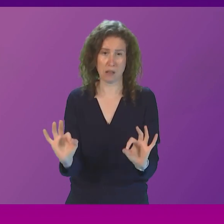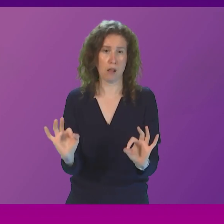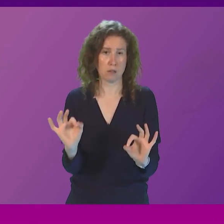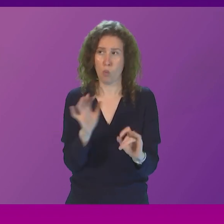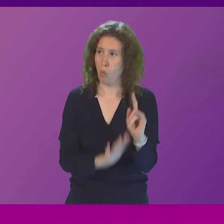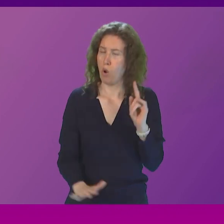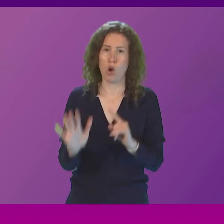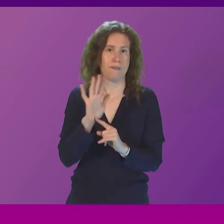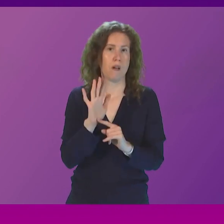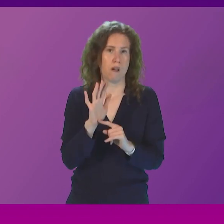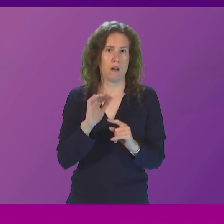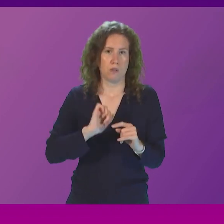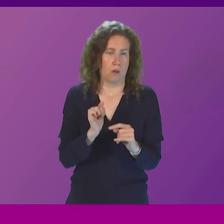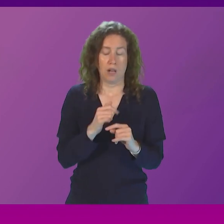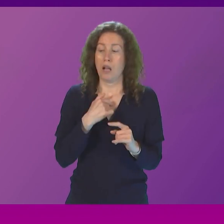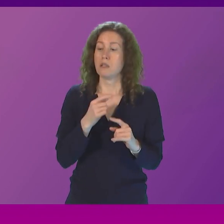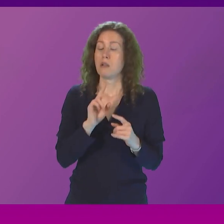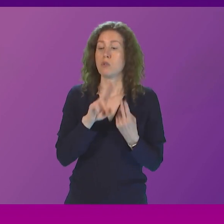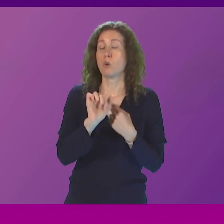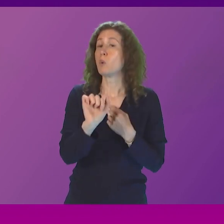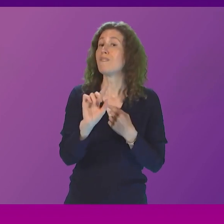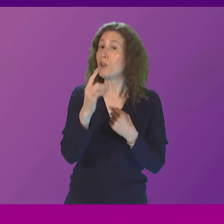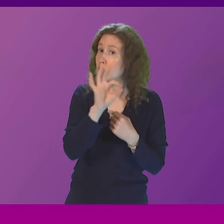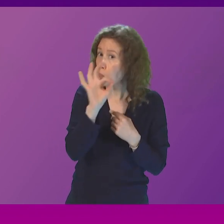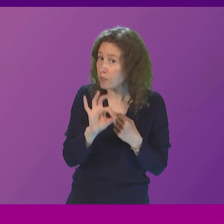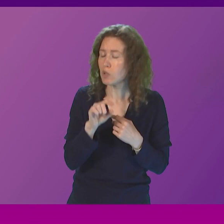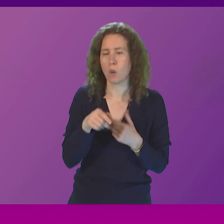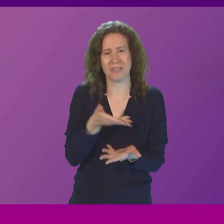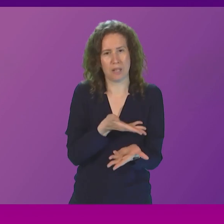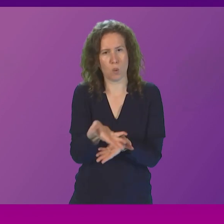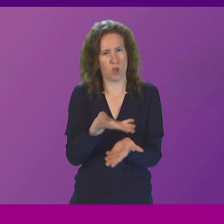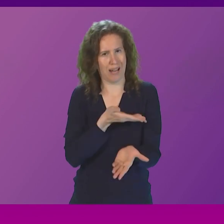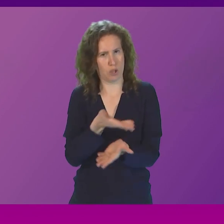As I mentioned in response to her first question, discussions and negotiations with Community